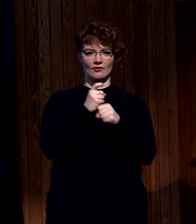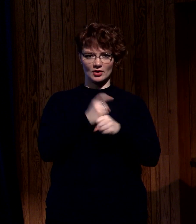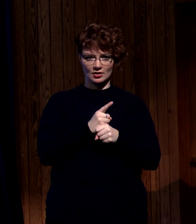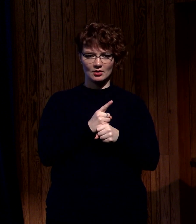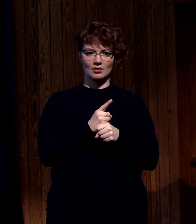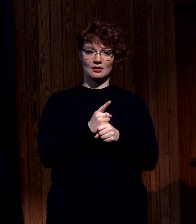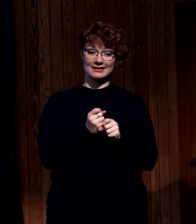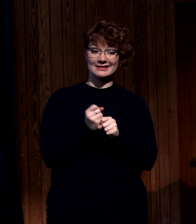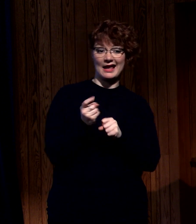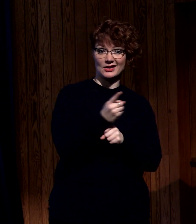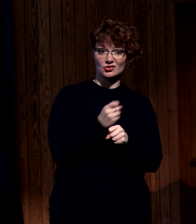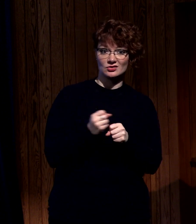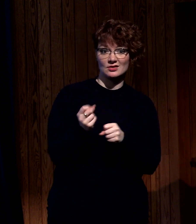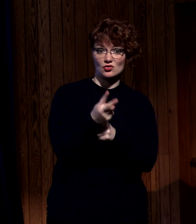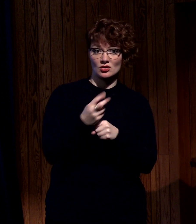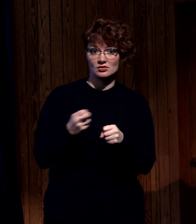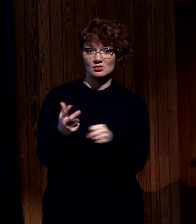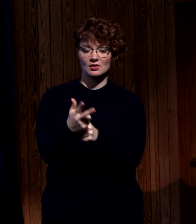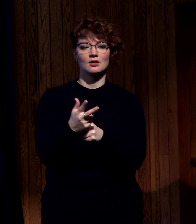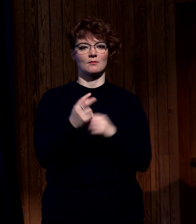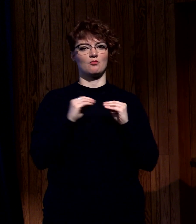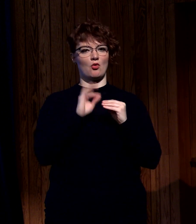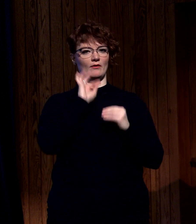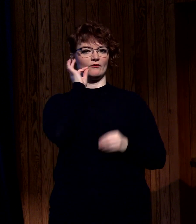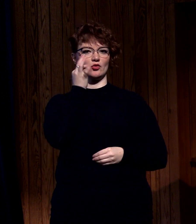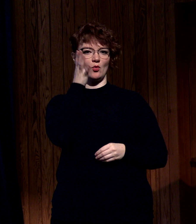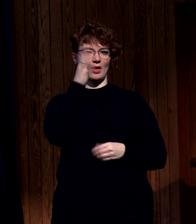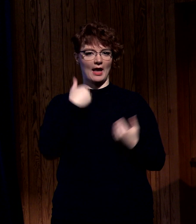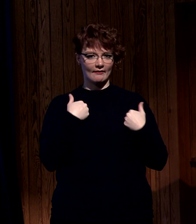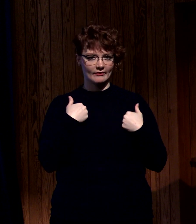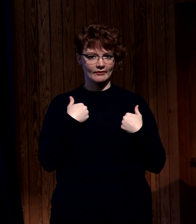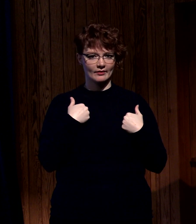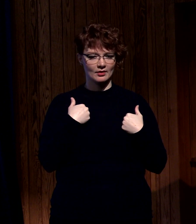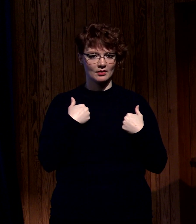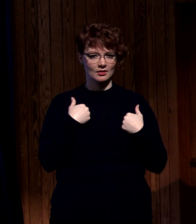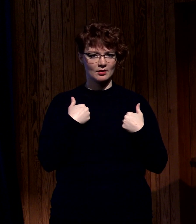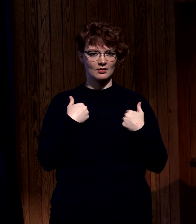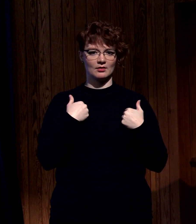more fruit for the following season. And then all this